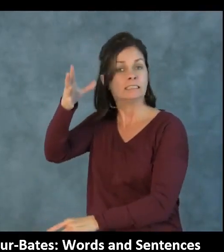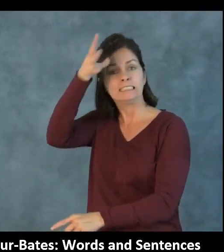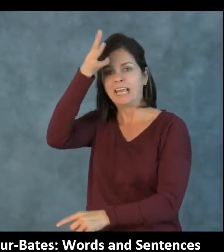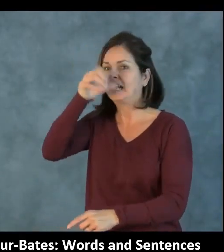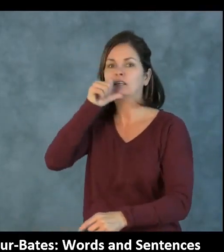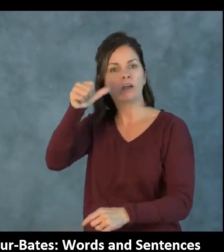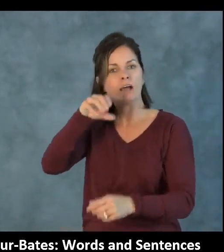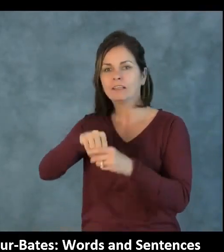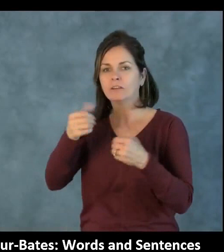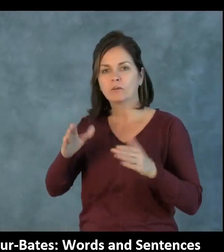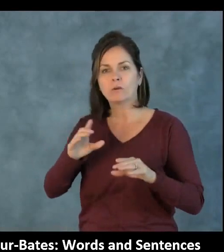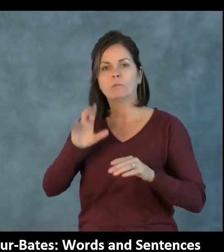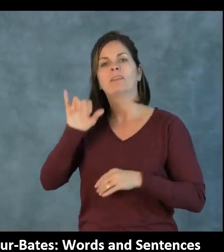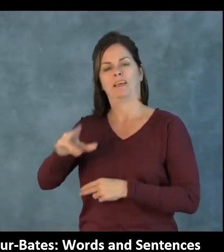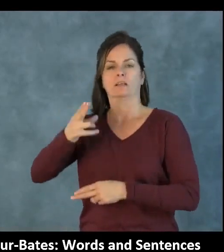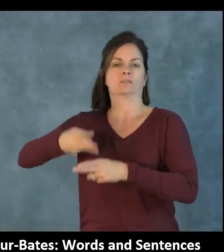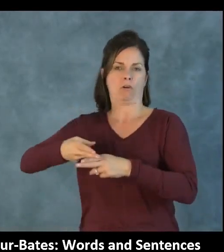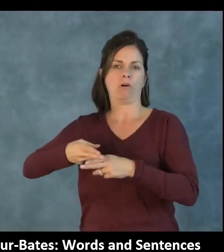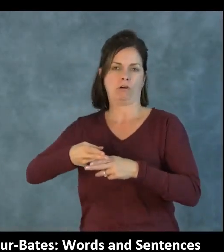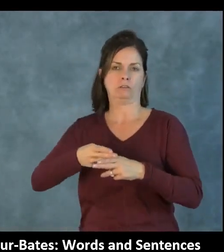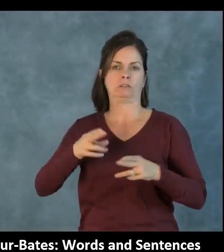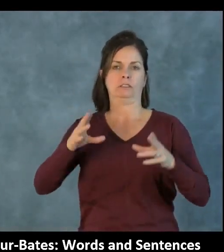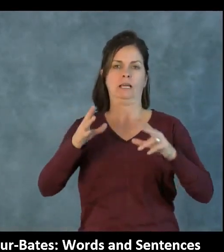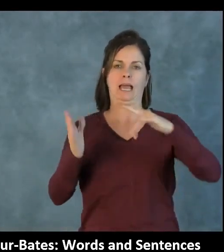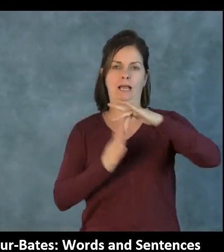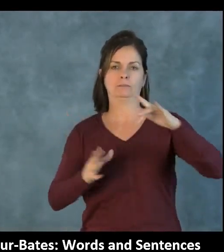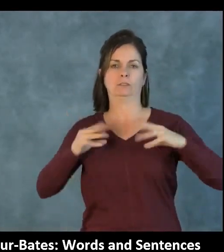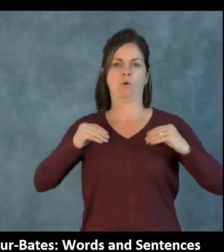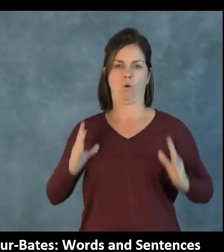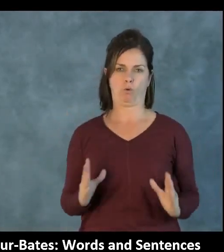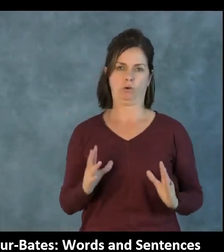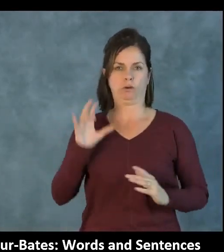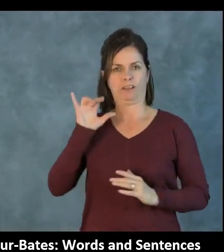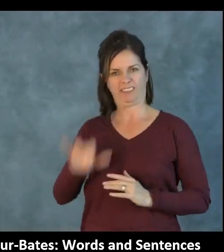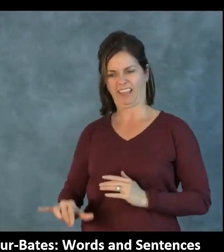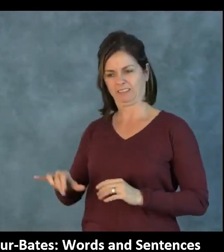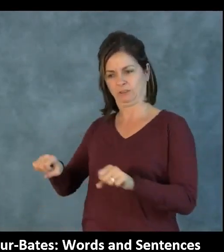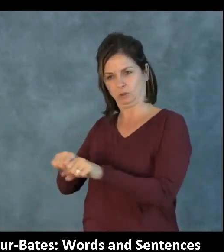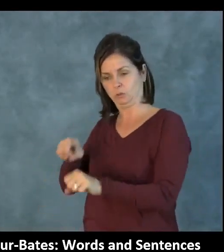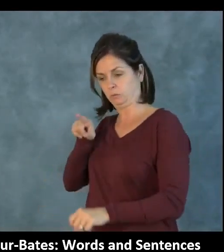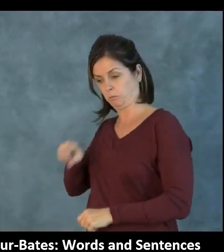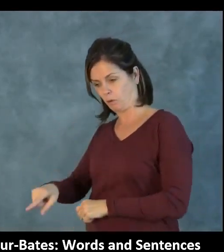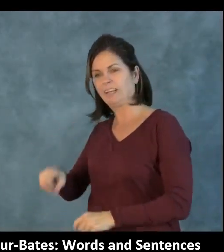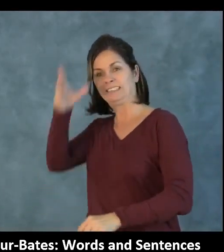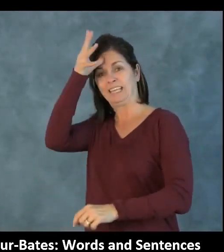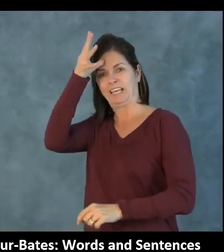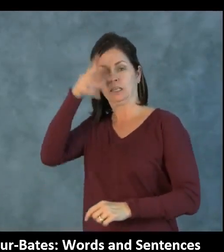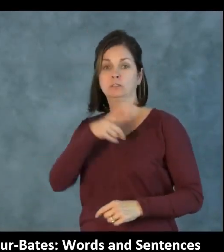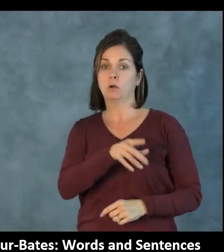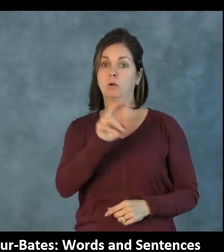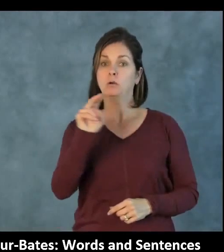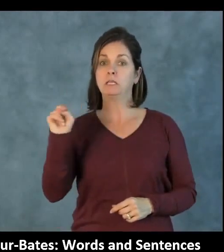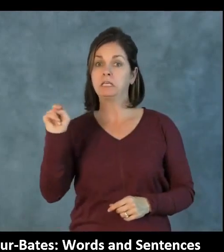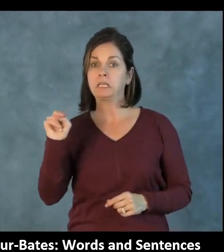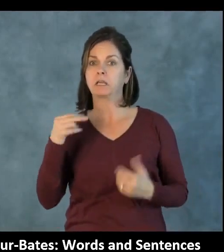That's the absent owner of the shoes, that he's pointing at. Nicholas is doing great in terms of talking